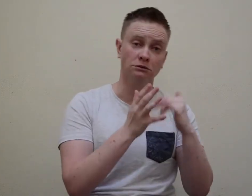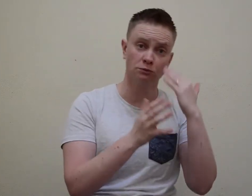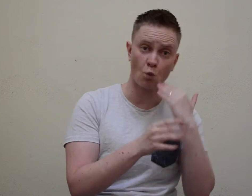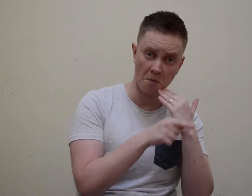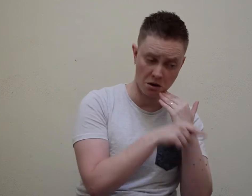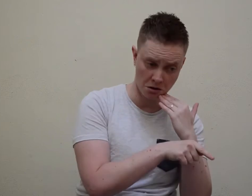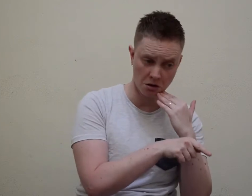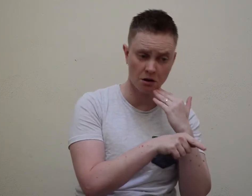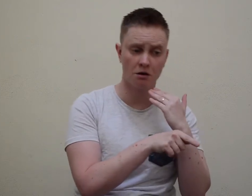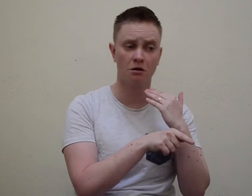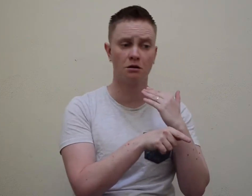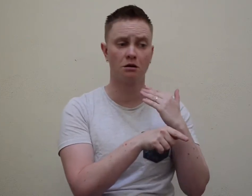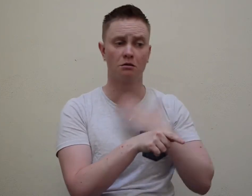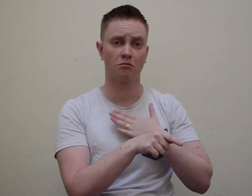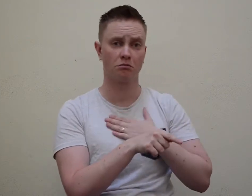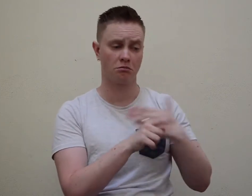So, as a woman,